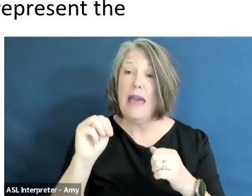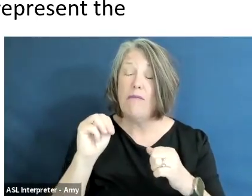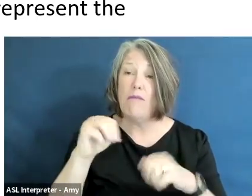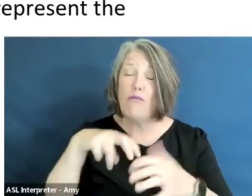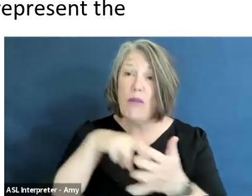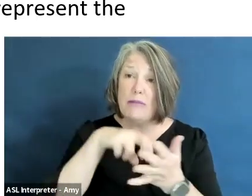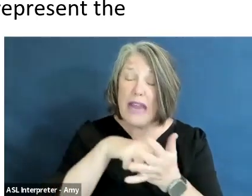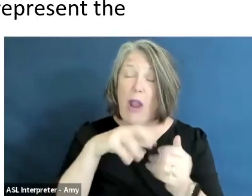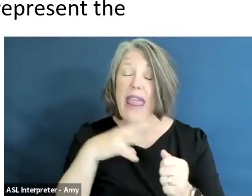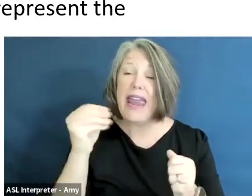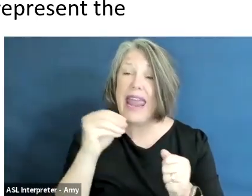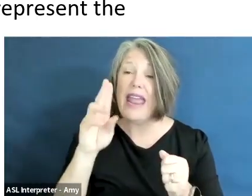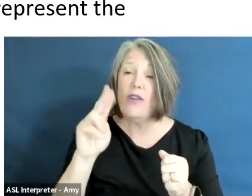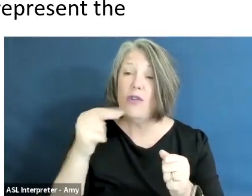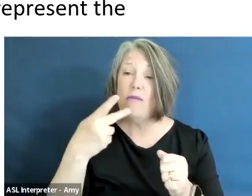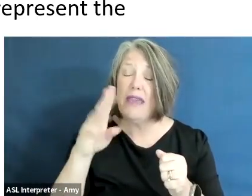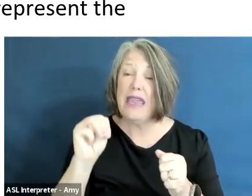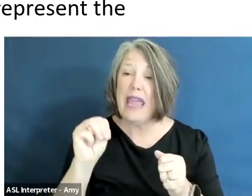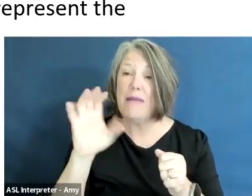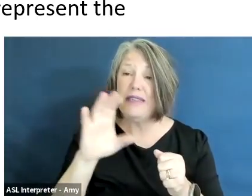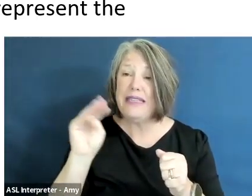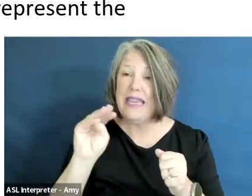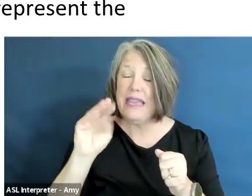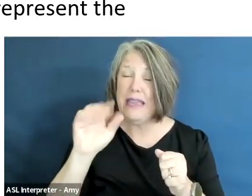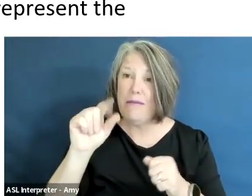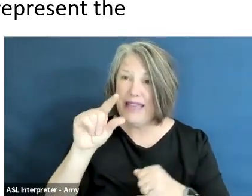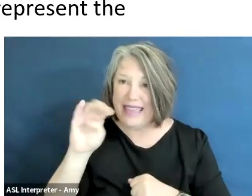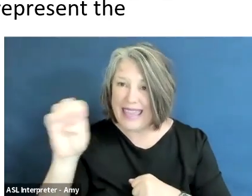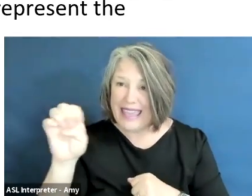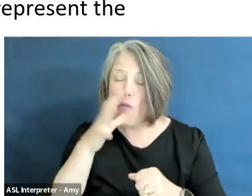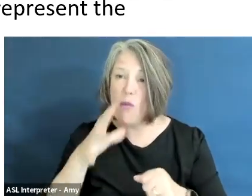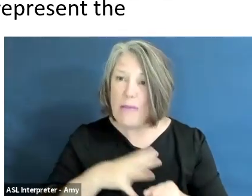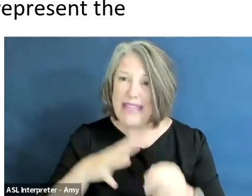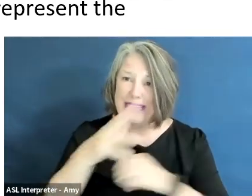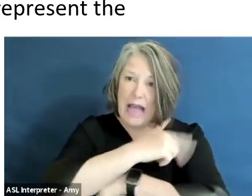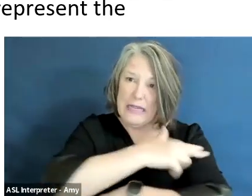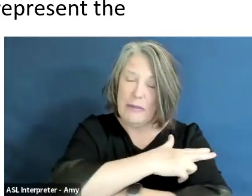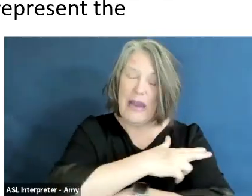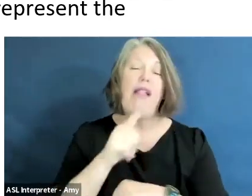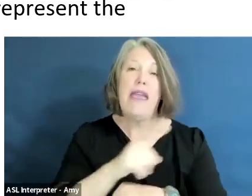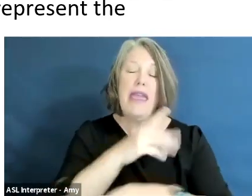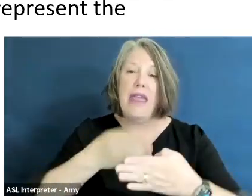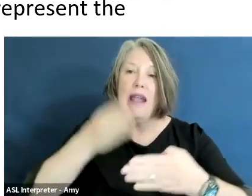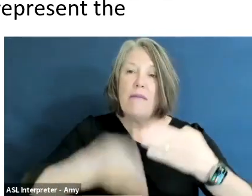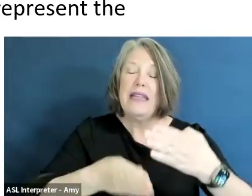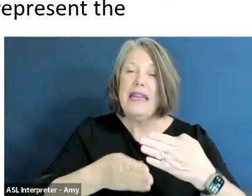and UPMC Magee-Womens Hospital. He completed his residency at